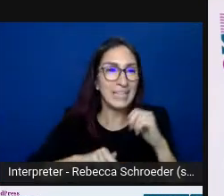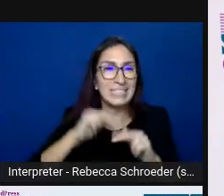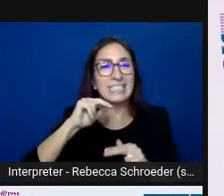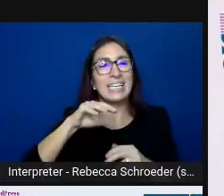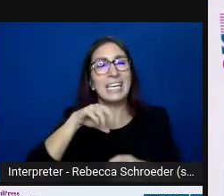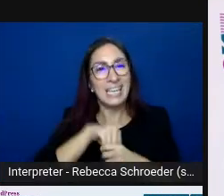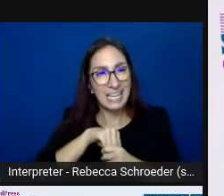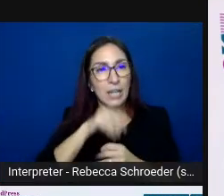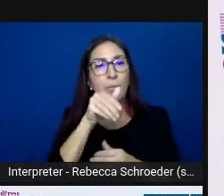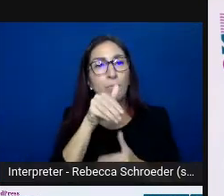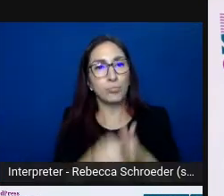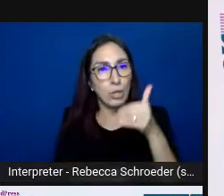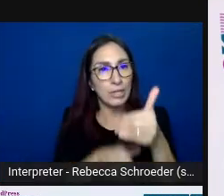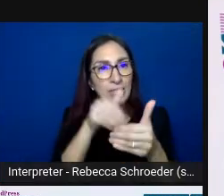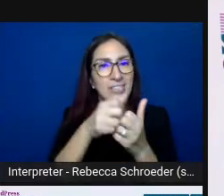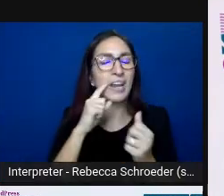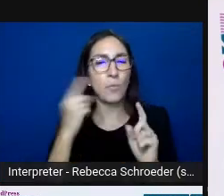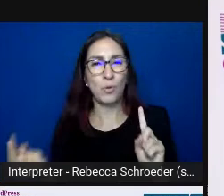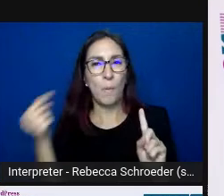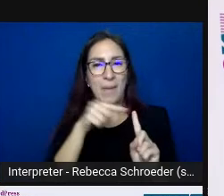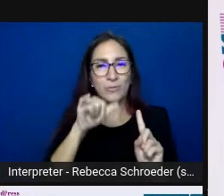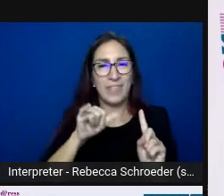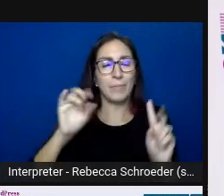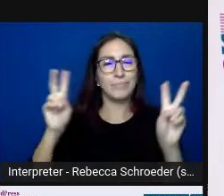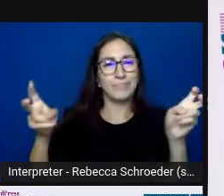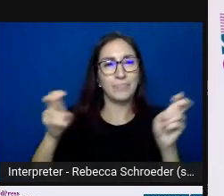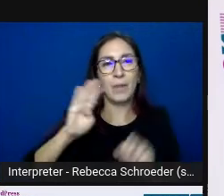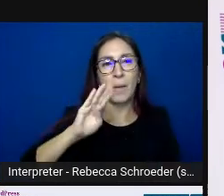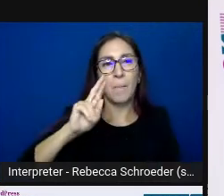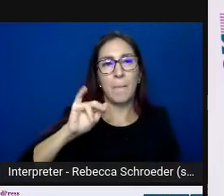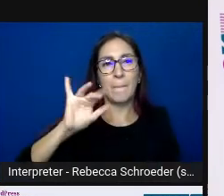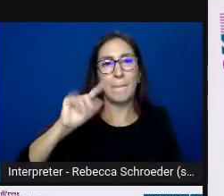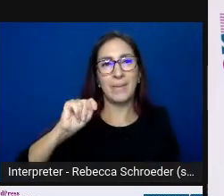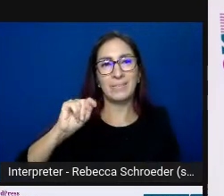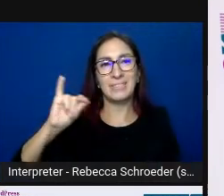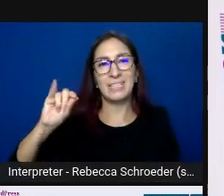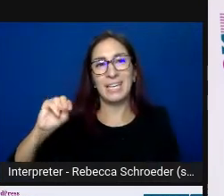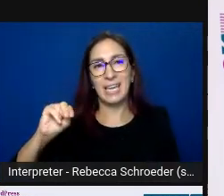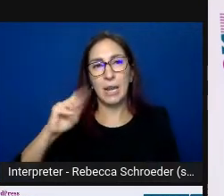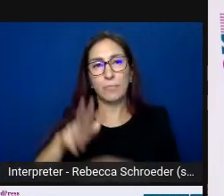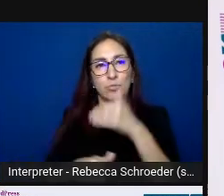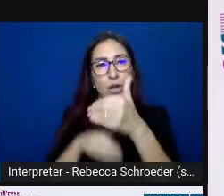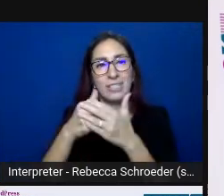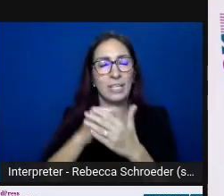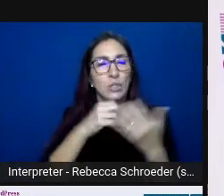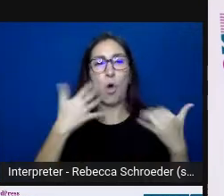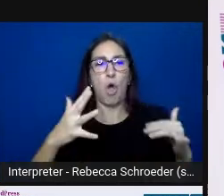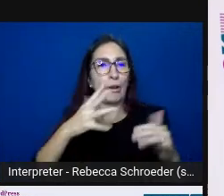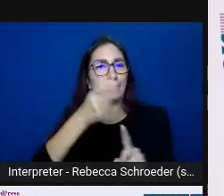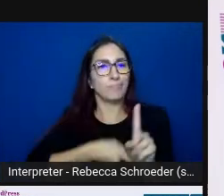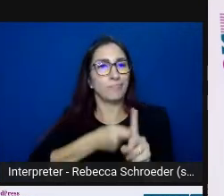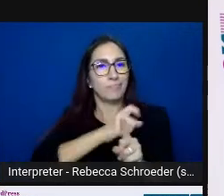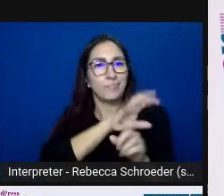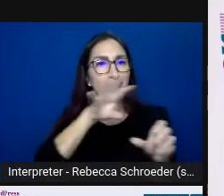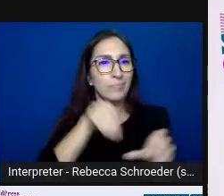about having a built-in process, because the more you can have a built-in process, the less you have wiggle room for accessibility